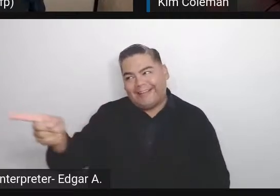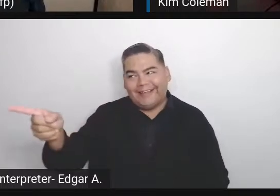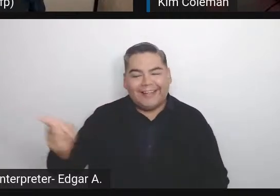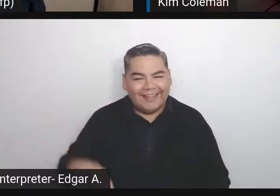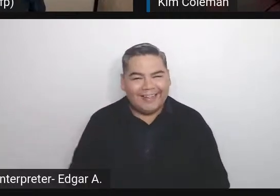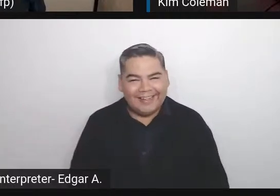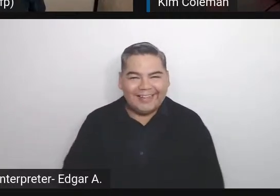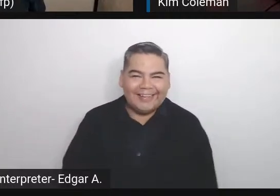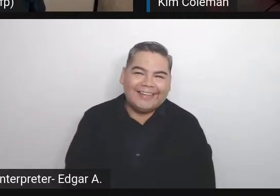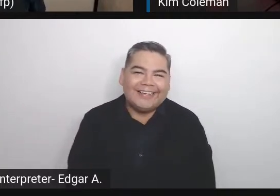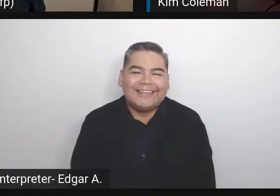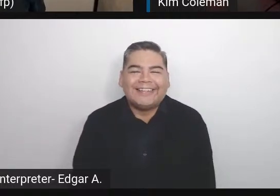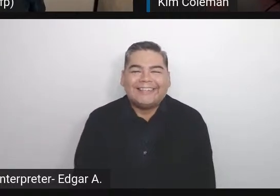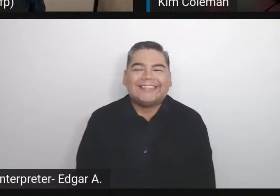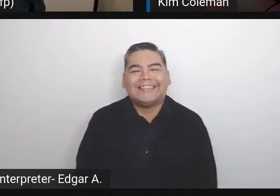≫: Undo!